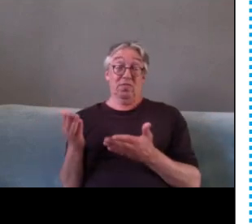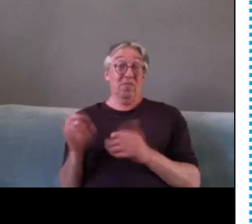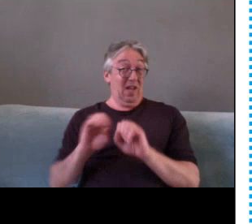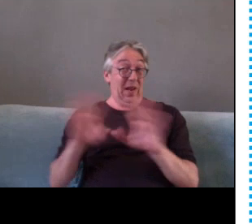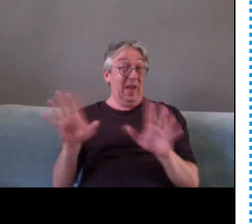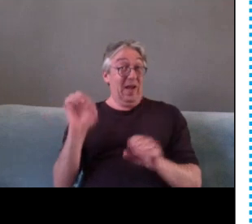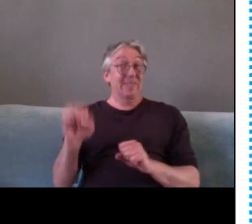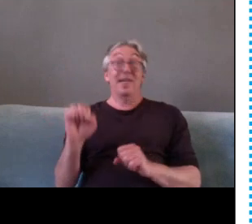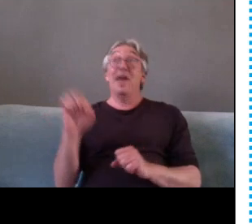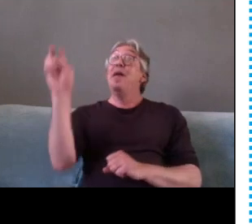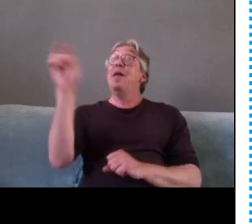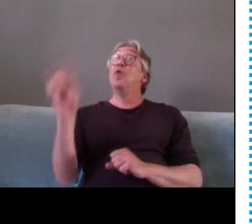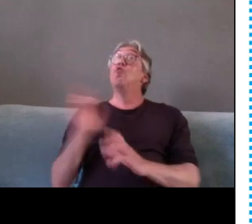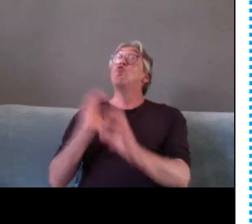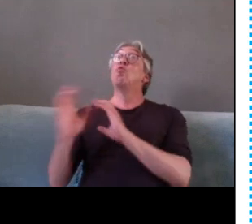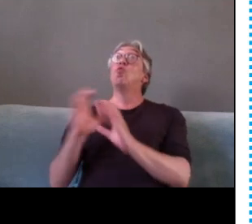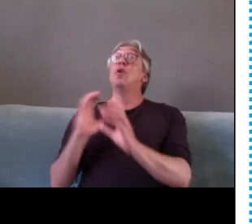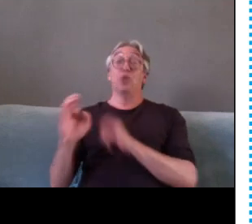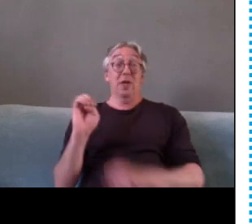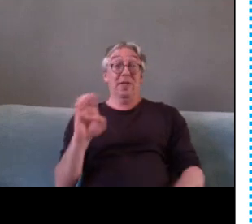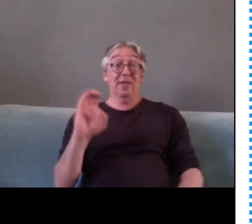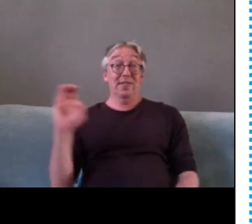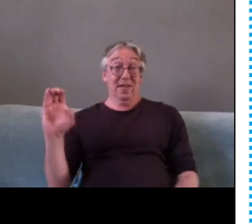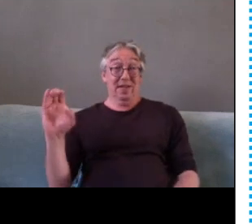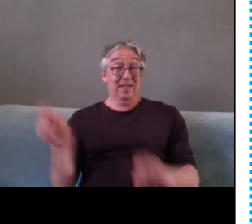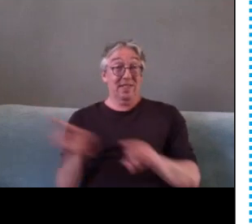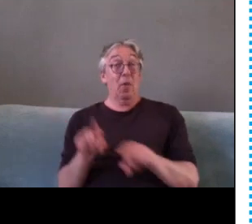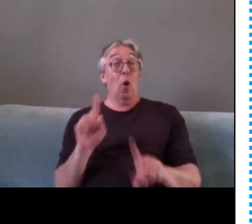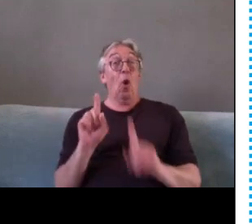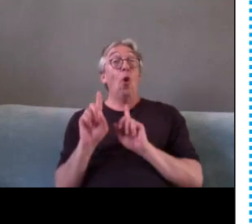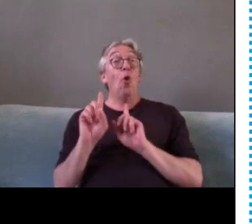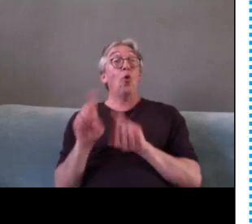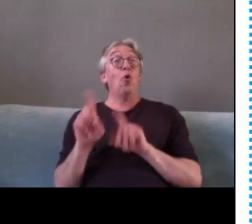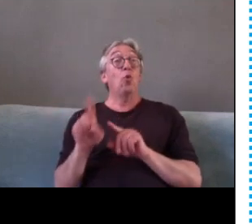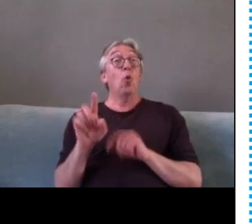as this platform we're using today GoToMeeting, GoToWebinar, sorry,